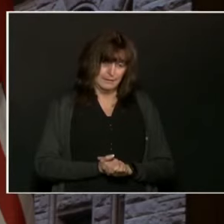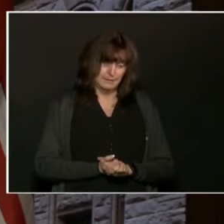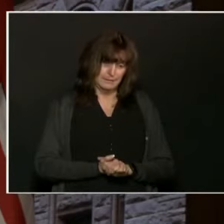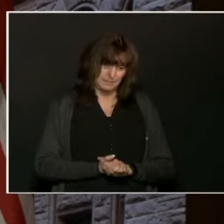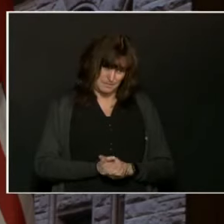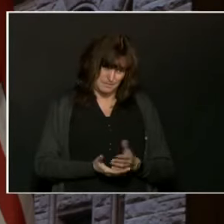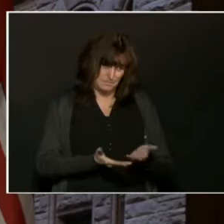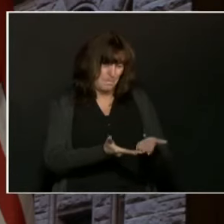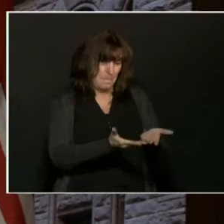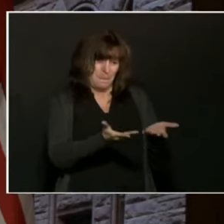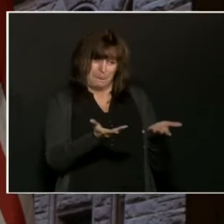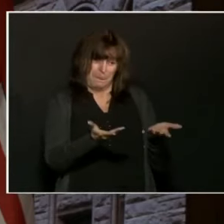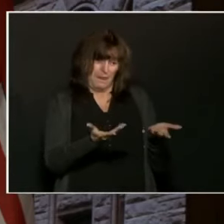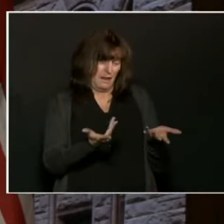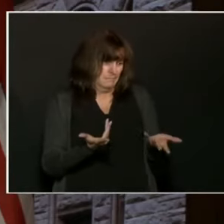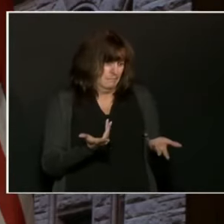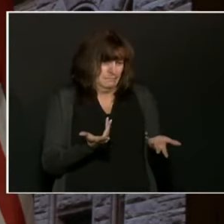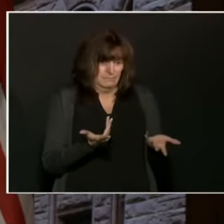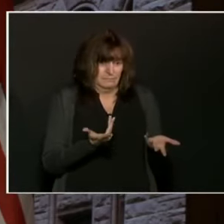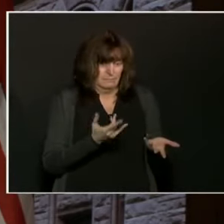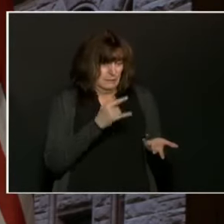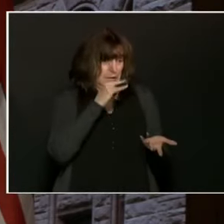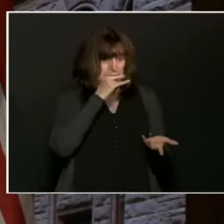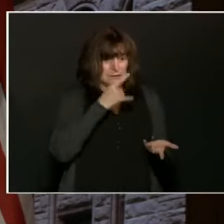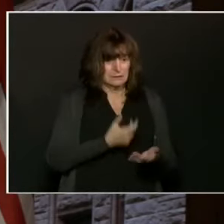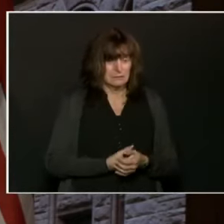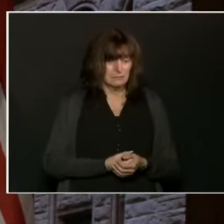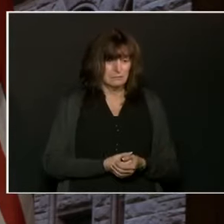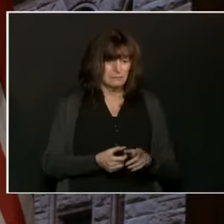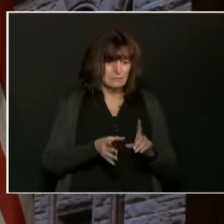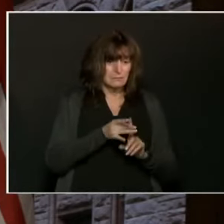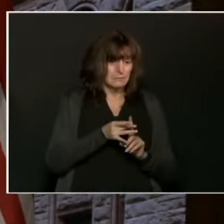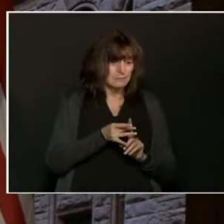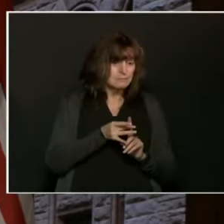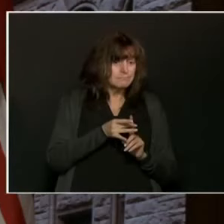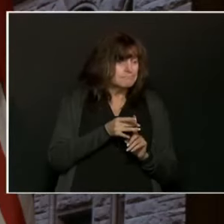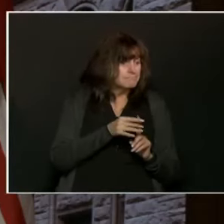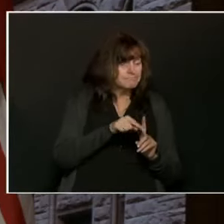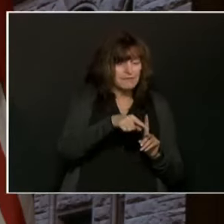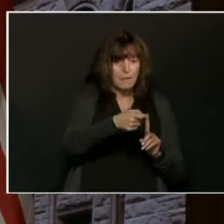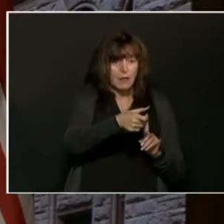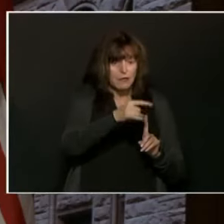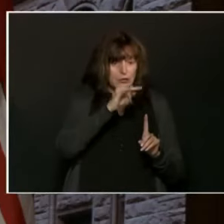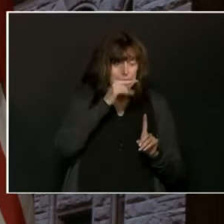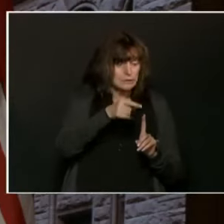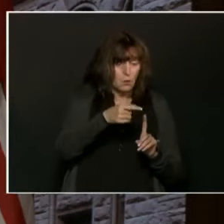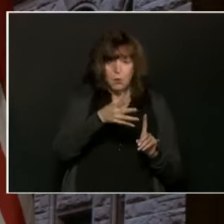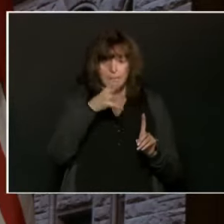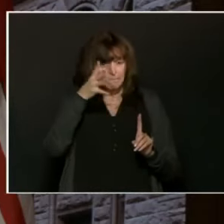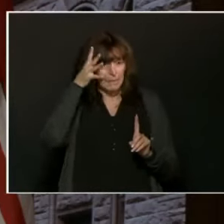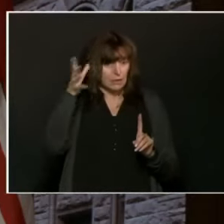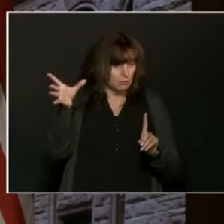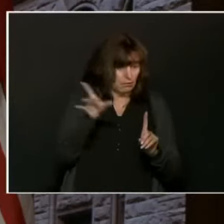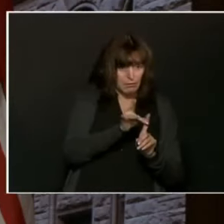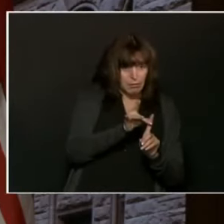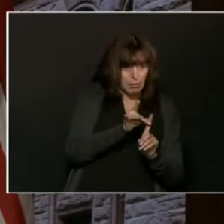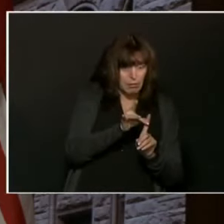BUT ANYWAYS.